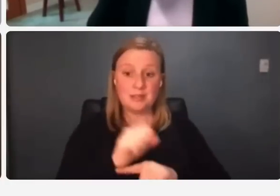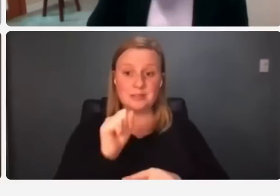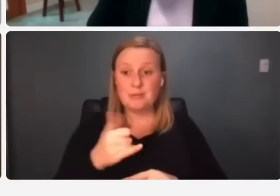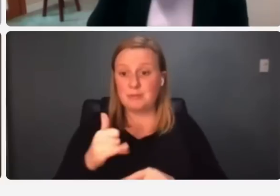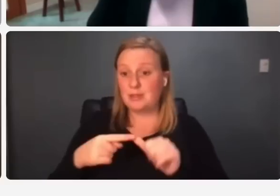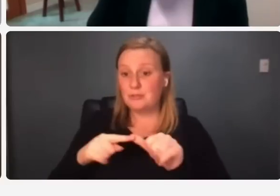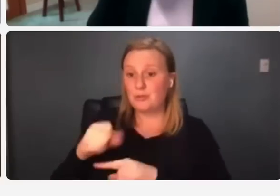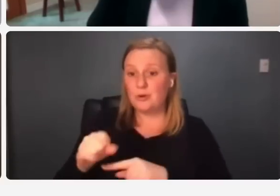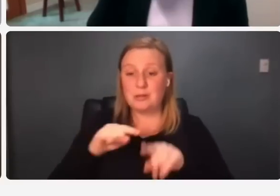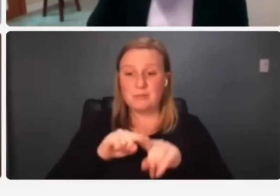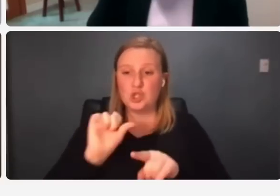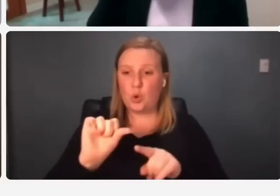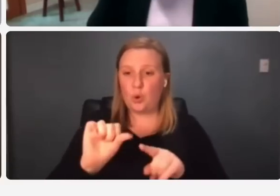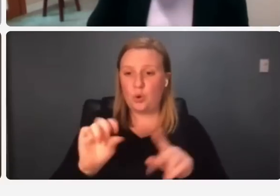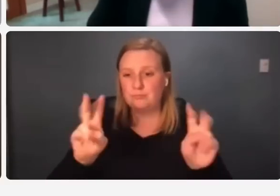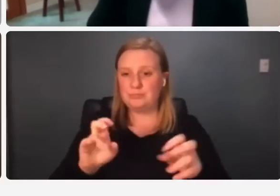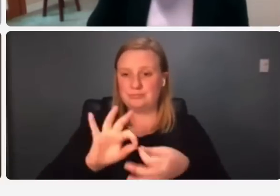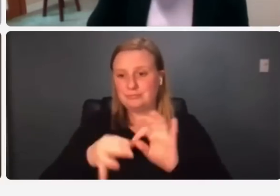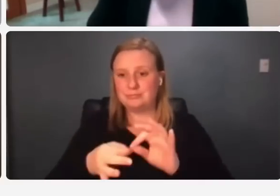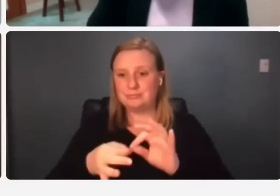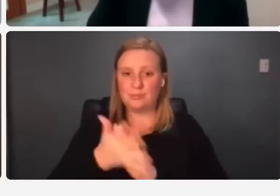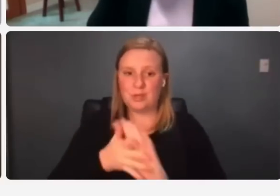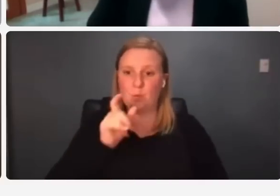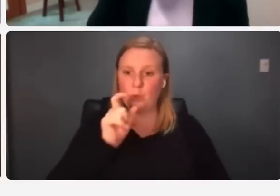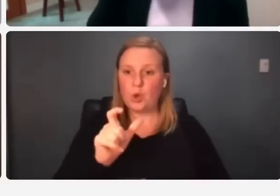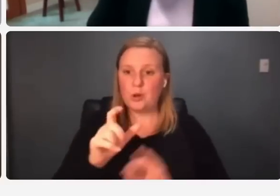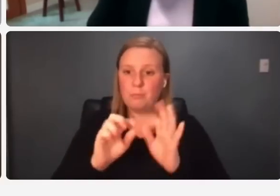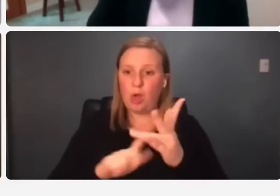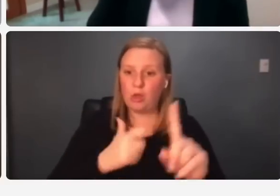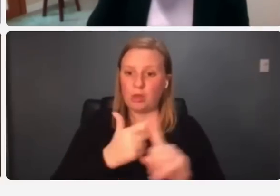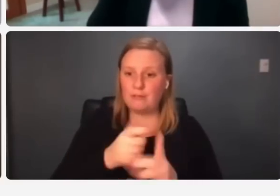But it might also be a good idea to kind of look at the